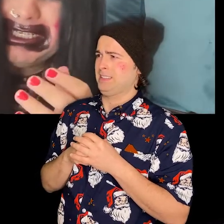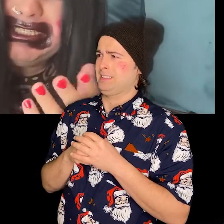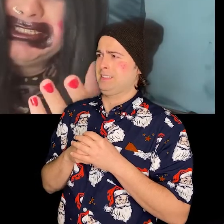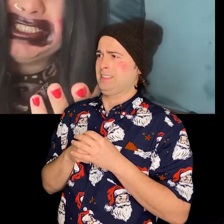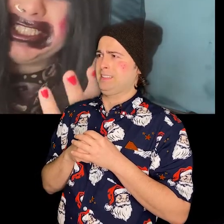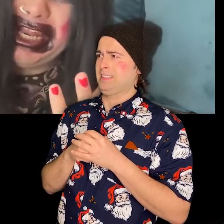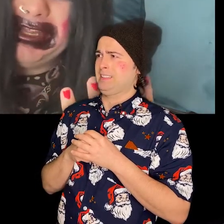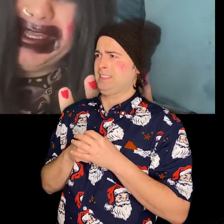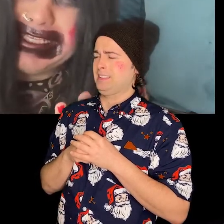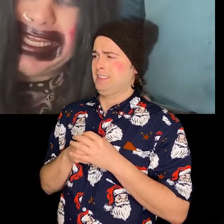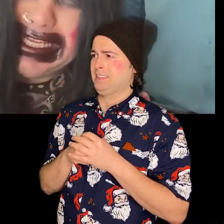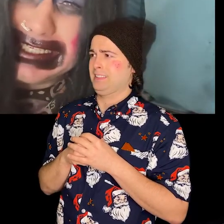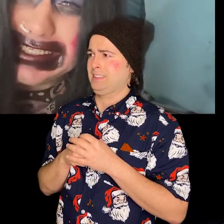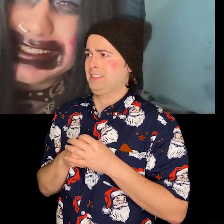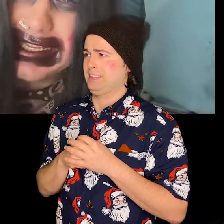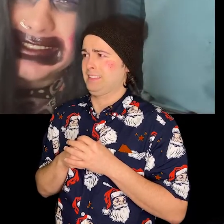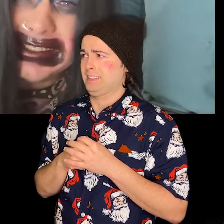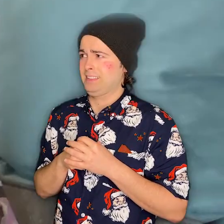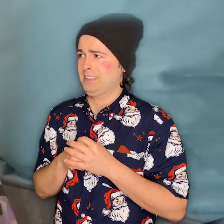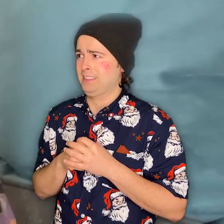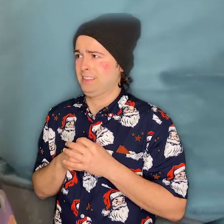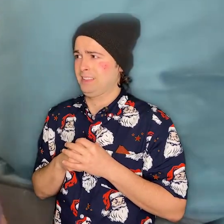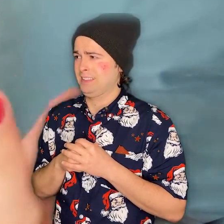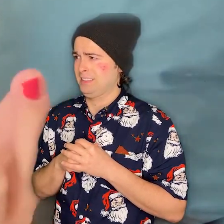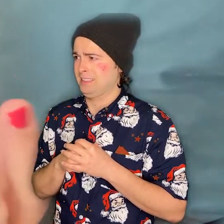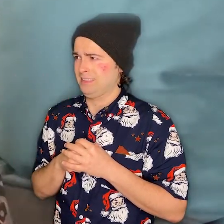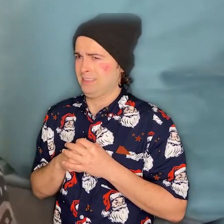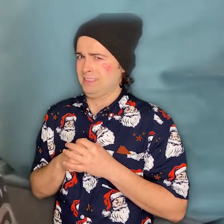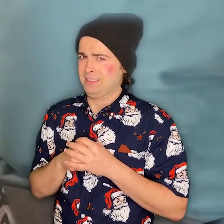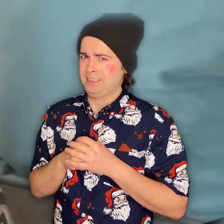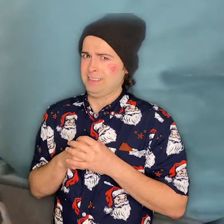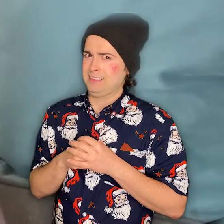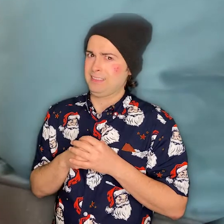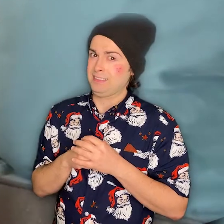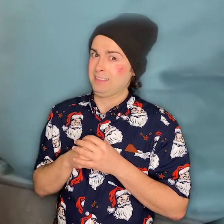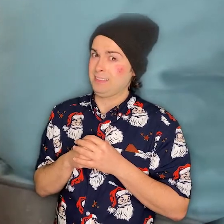Carina –She’s turned the weans against us. She’s turned the weans against us.